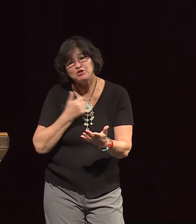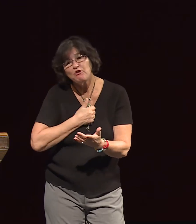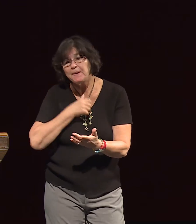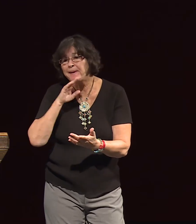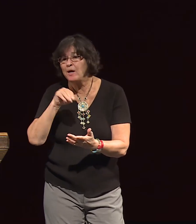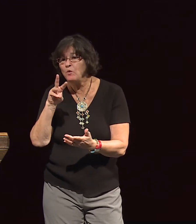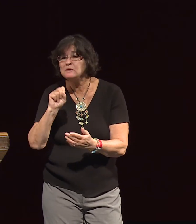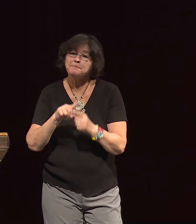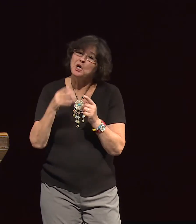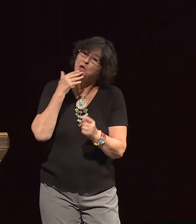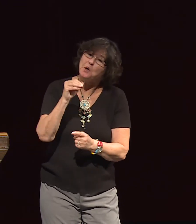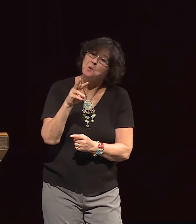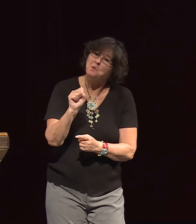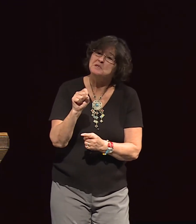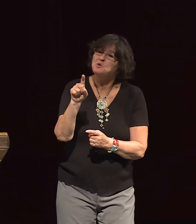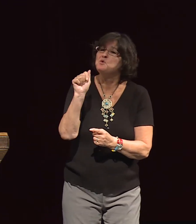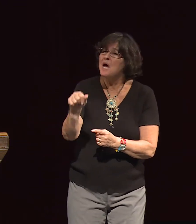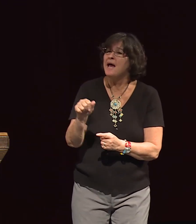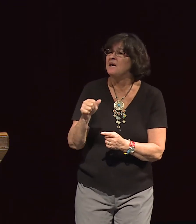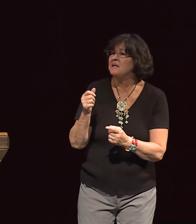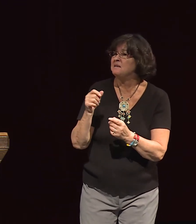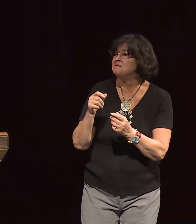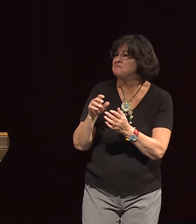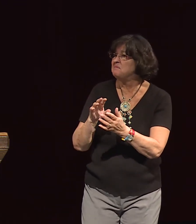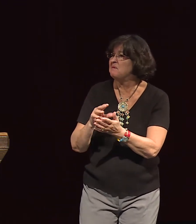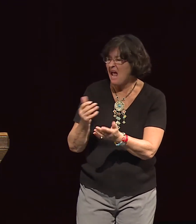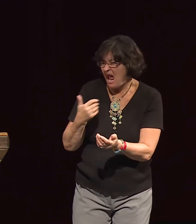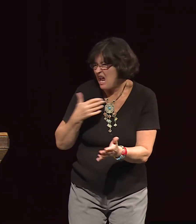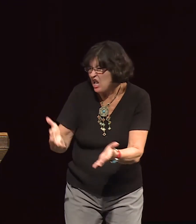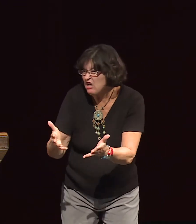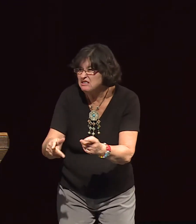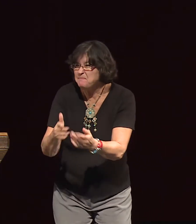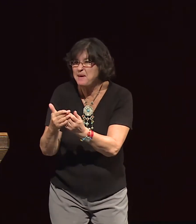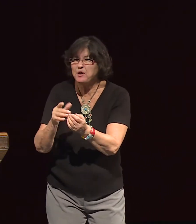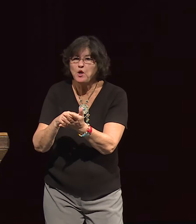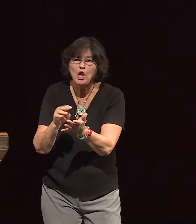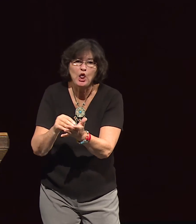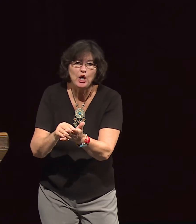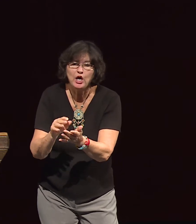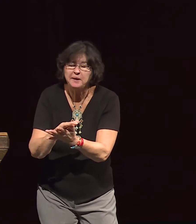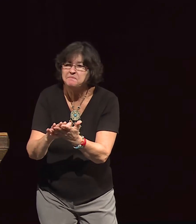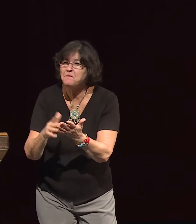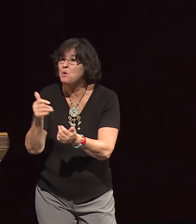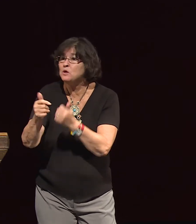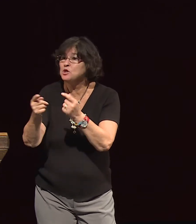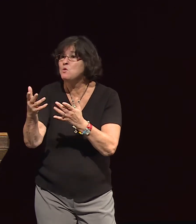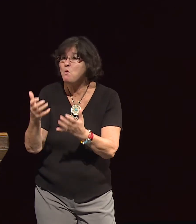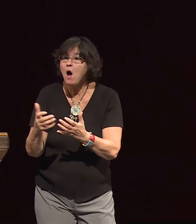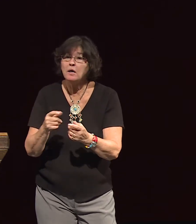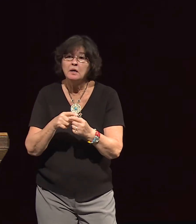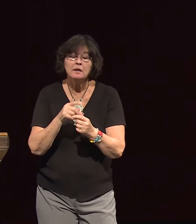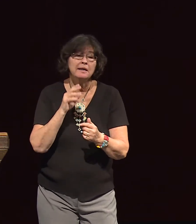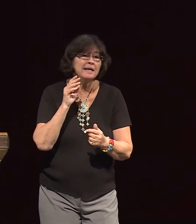Often, parents are told, "Oh, well, we have some bad news. "Your...your child is deaf.